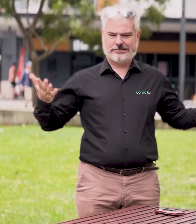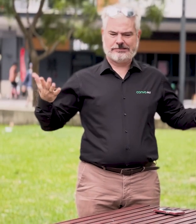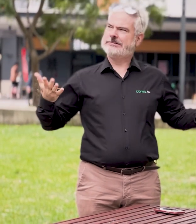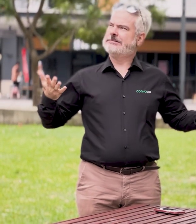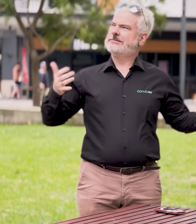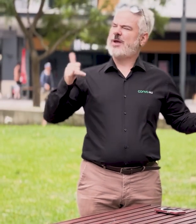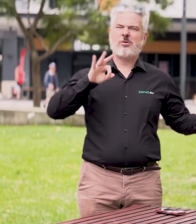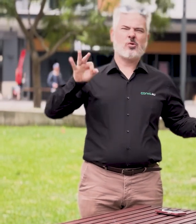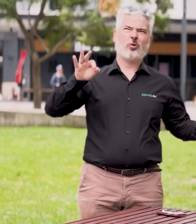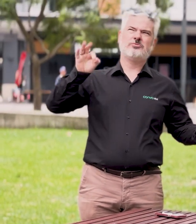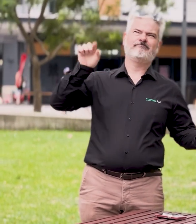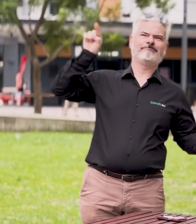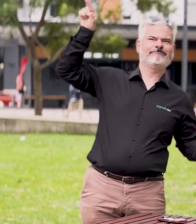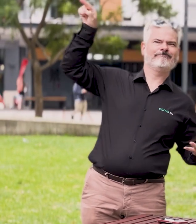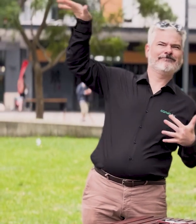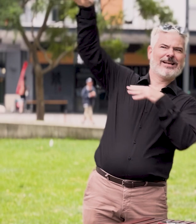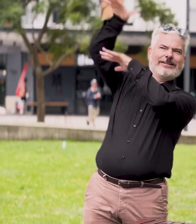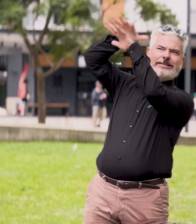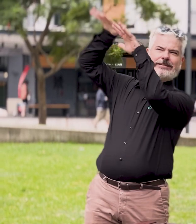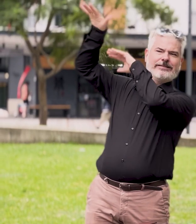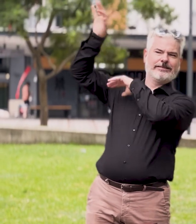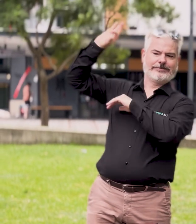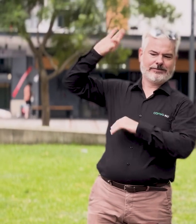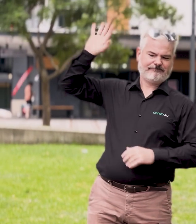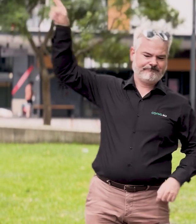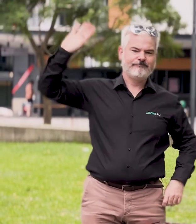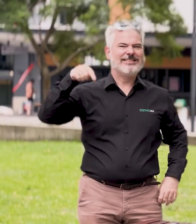maybe not in another galaxy….